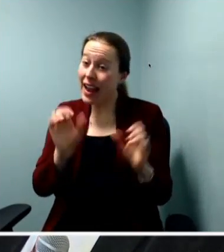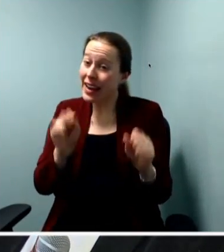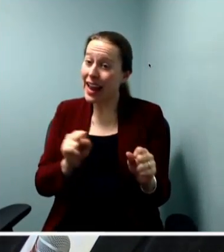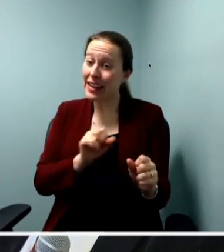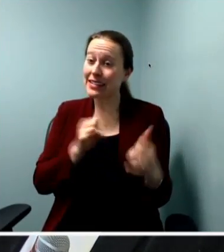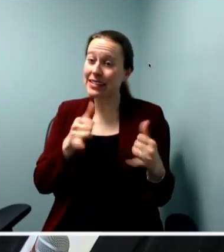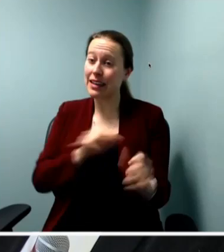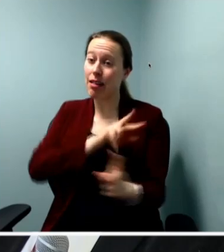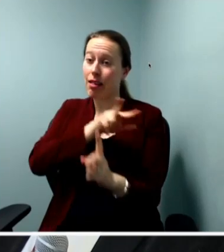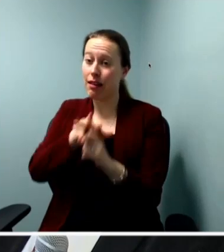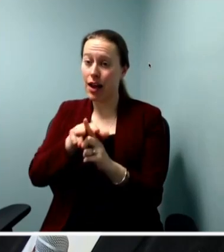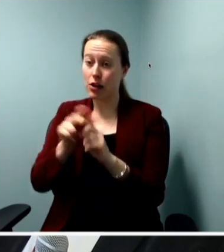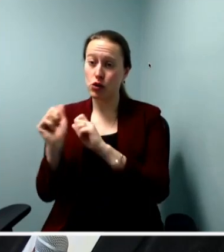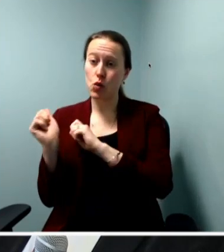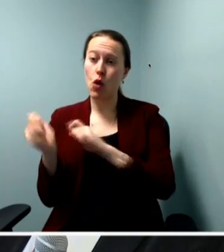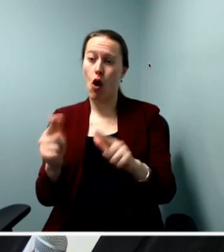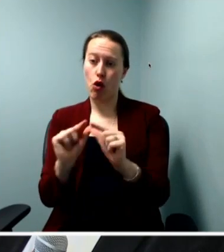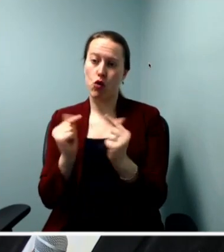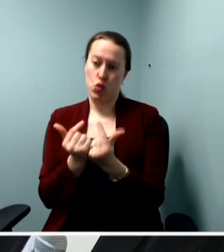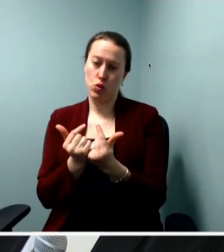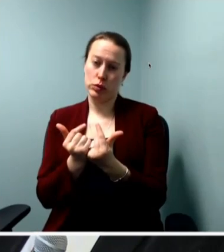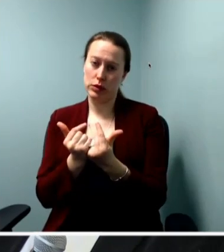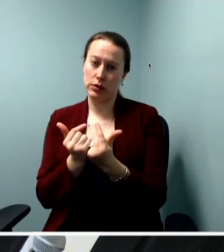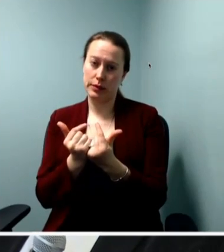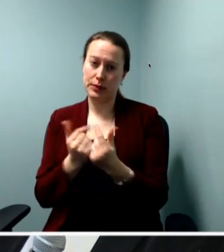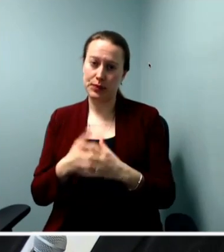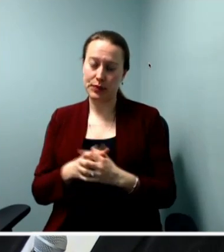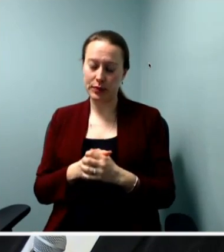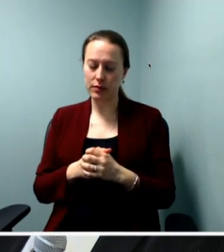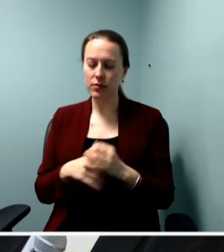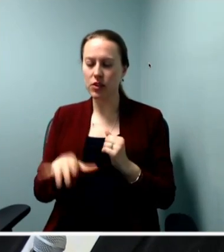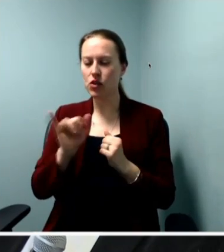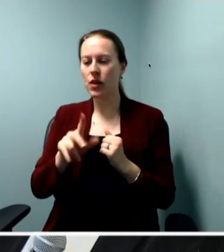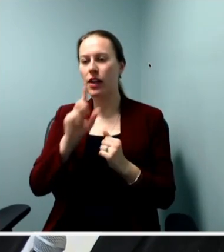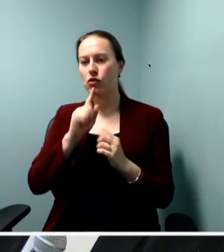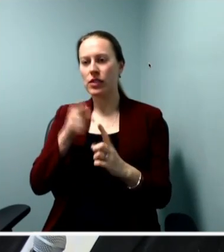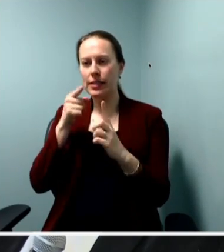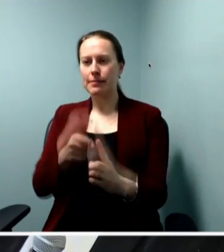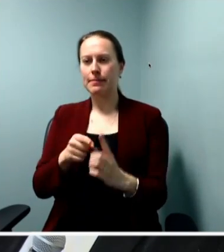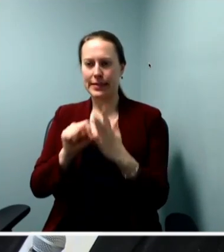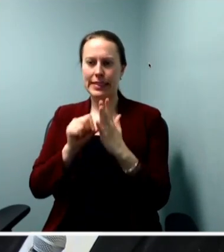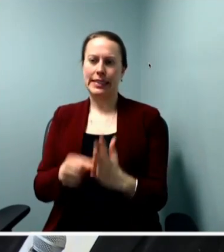So that's the key in having that training, that dance training,